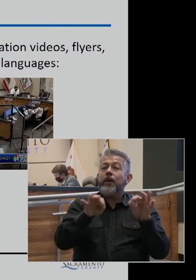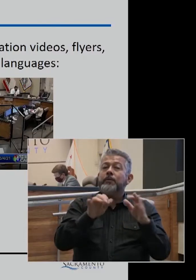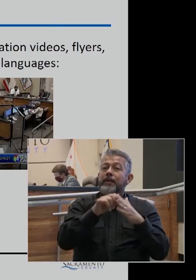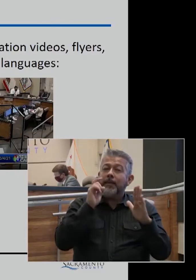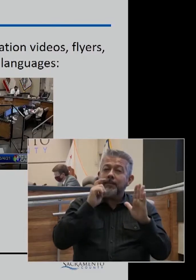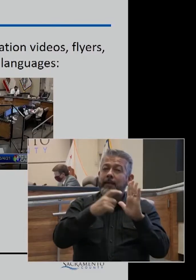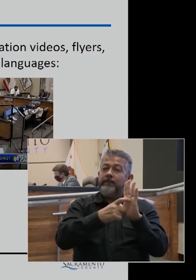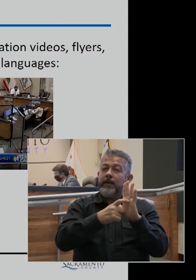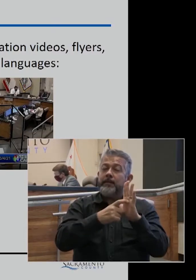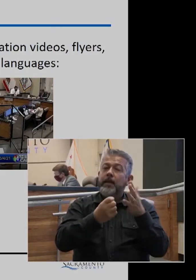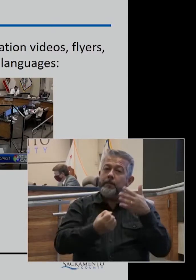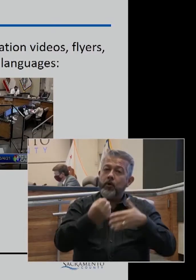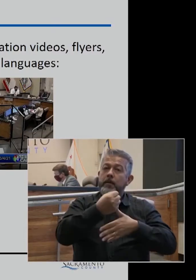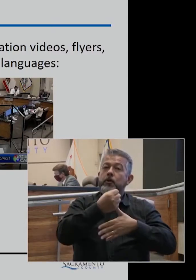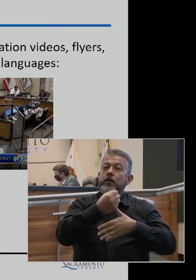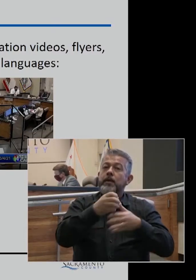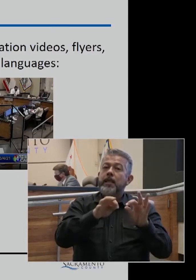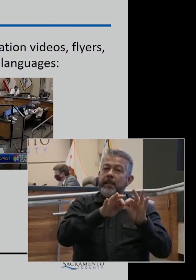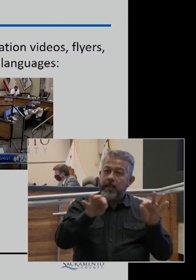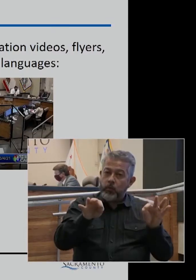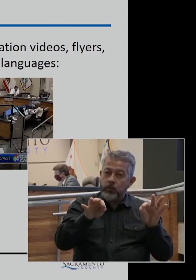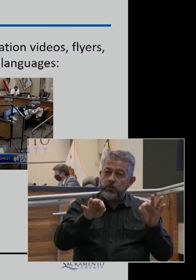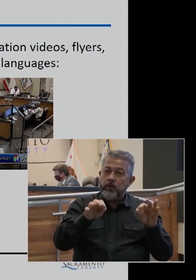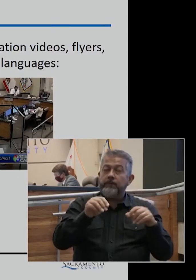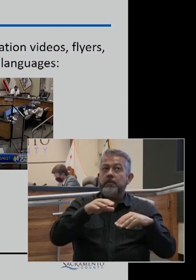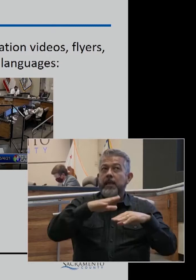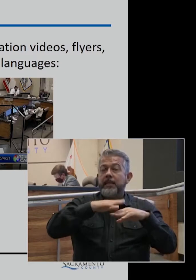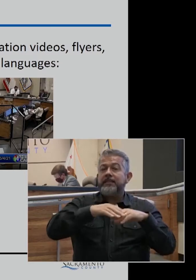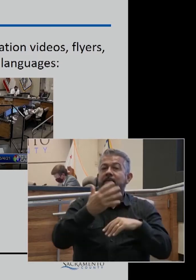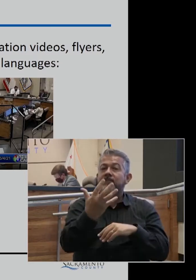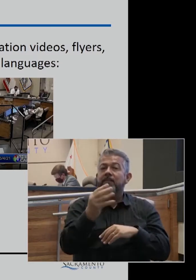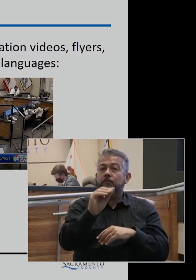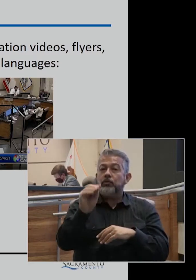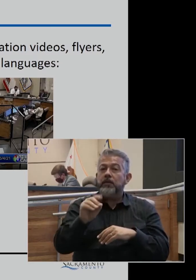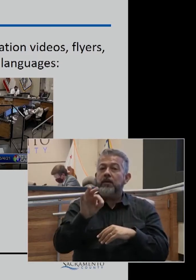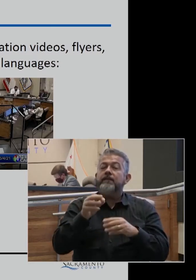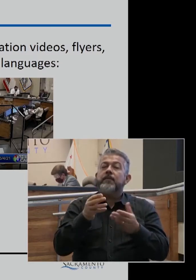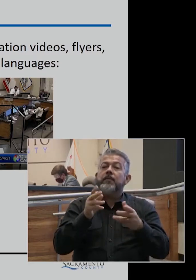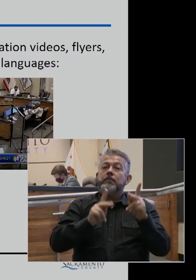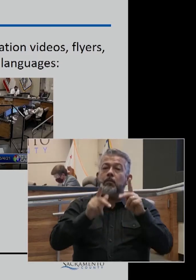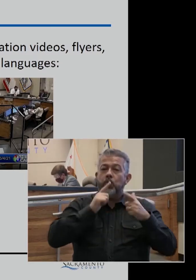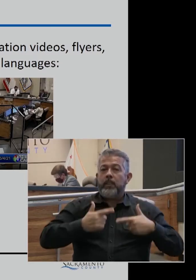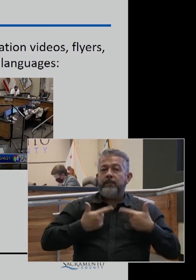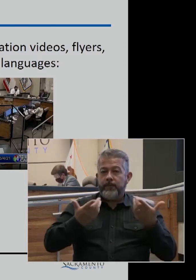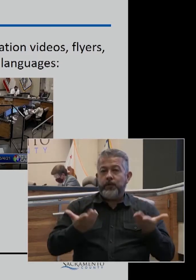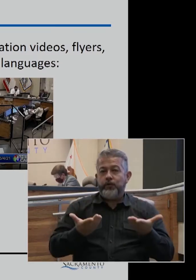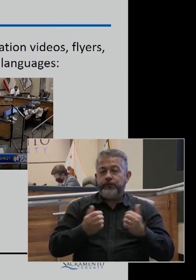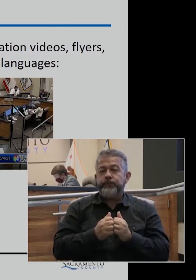IDENTIFIED AS PRIMARY LANGUAGE OF AT LEAST 5% OF THE SERVICE OF AT LEAST 5% OF THE SERVICE COP NATION. COP NATION. AND WE WORKED WITH THE AND WE WORKED WITH THE DEPARTMENT OF HUMAN ASSISTANCE